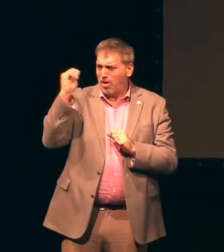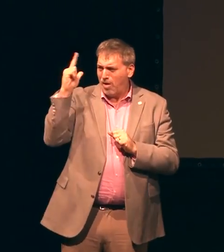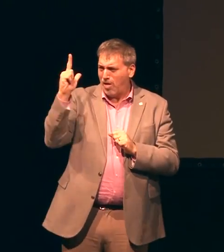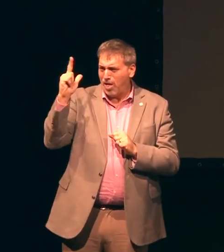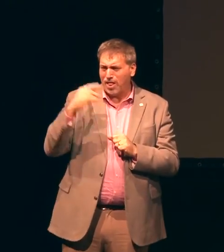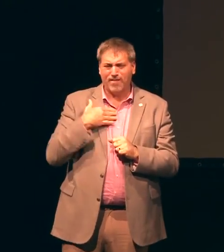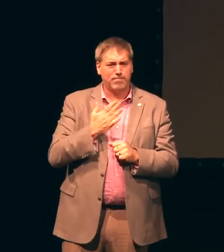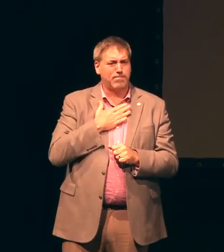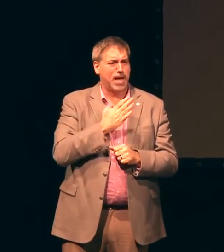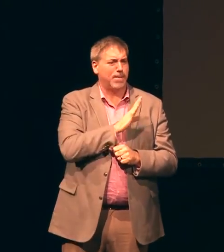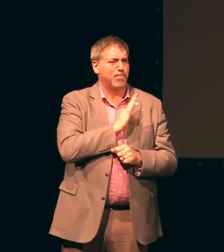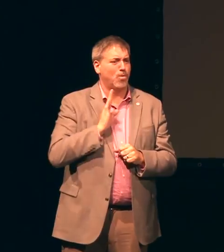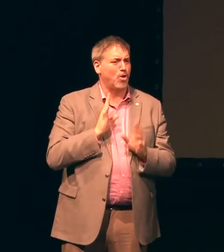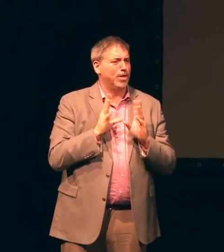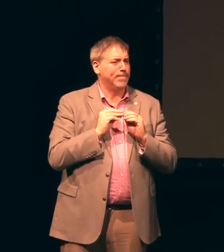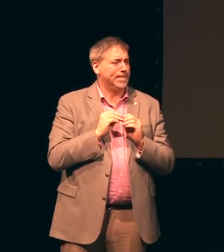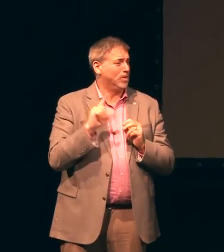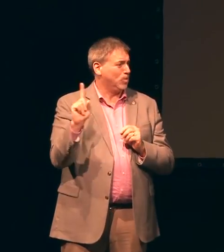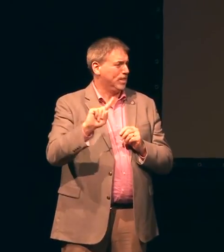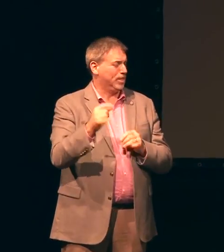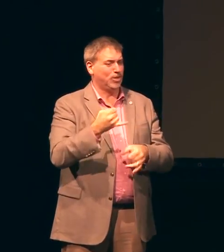I have become president, then all of my board